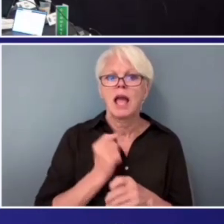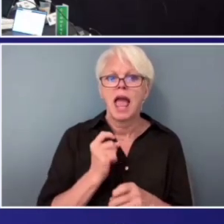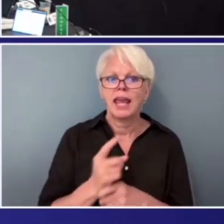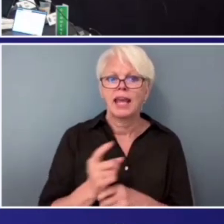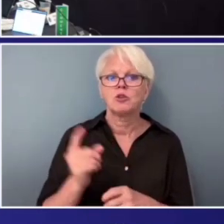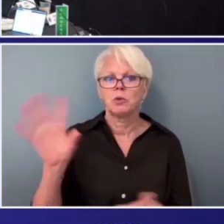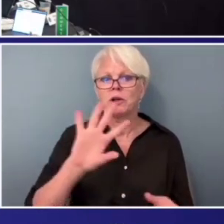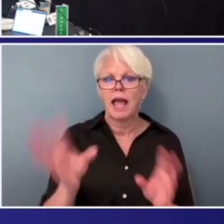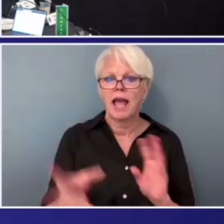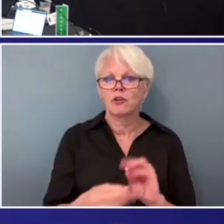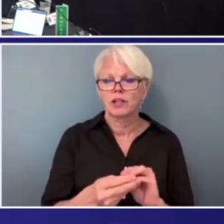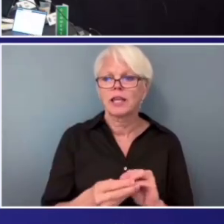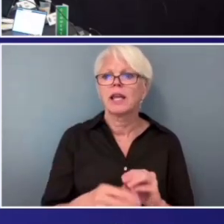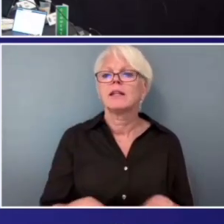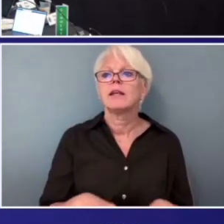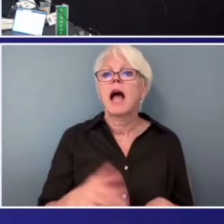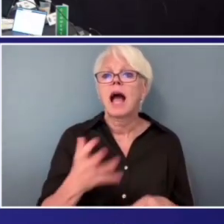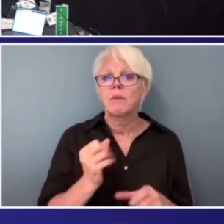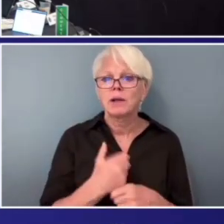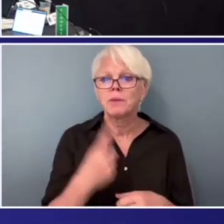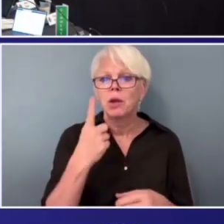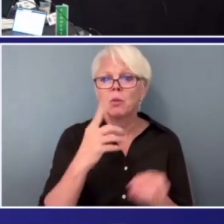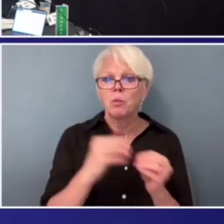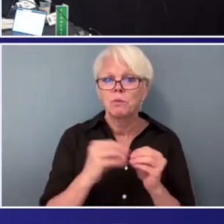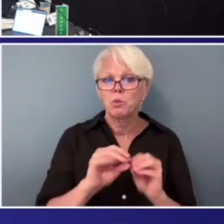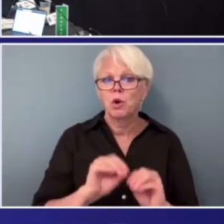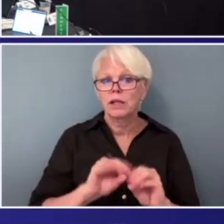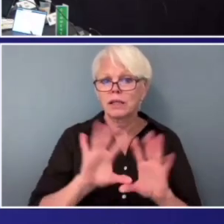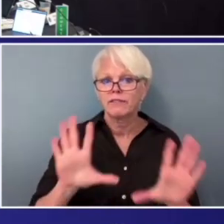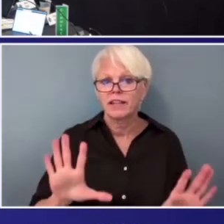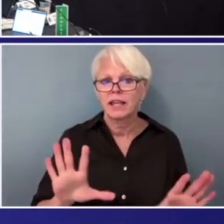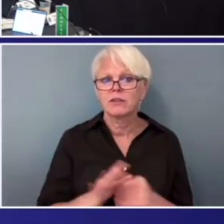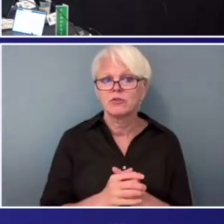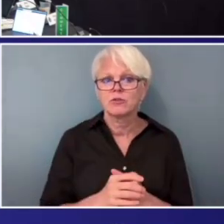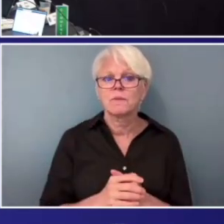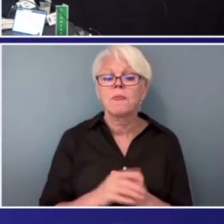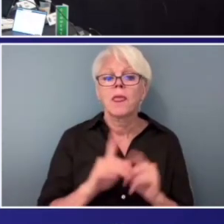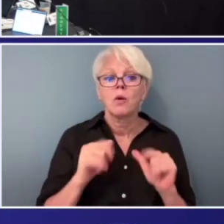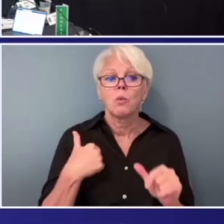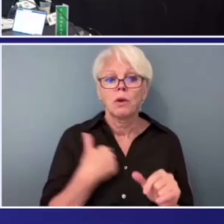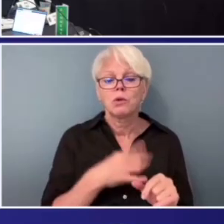I want to just make one more clarification. When we are talking about a lifetime,